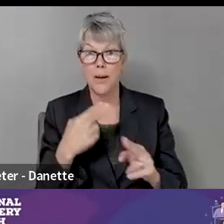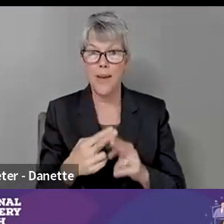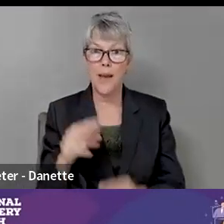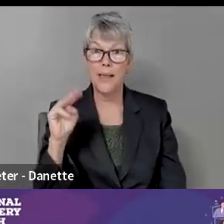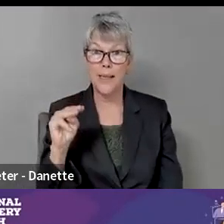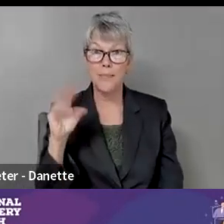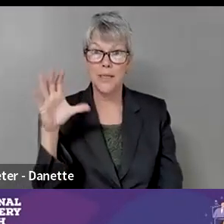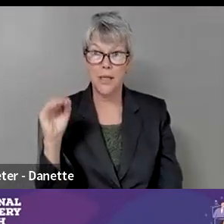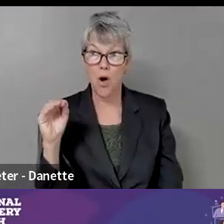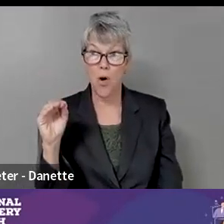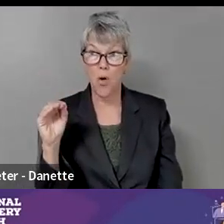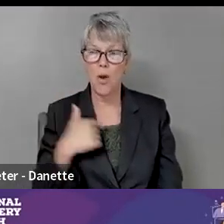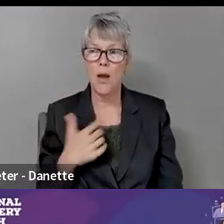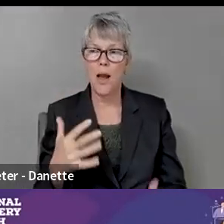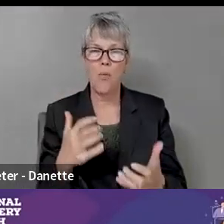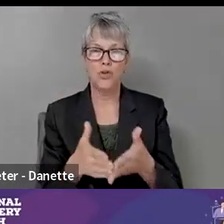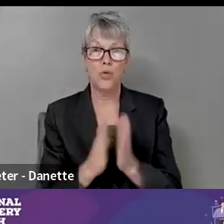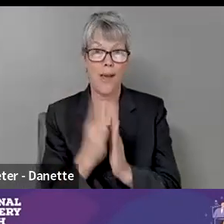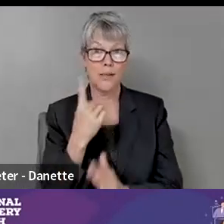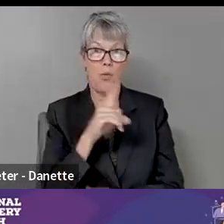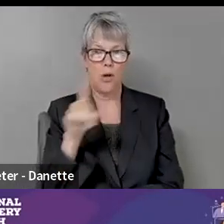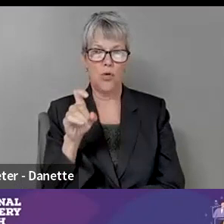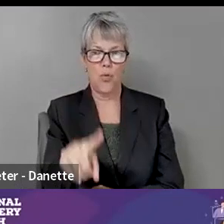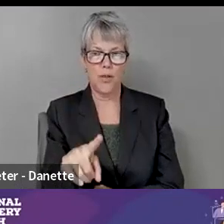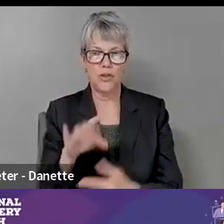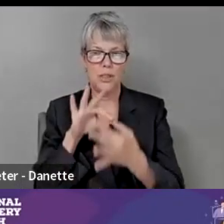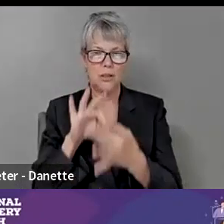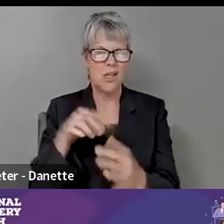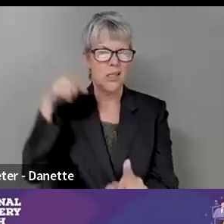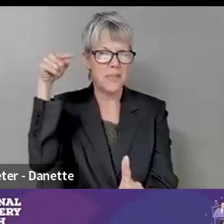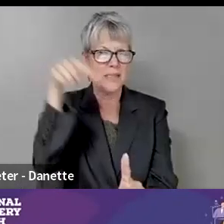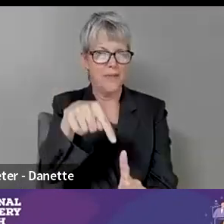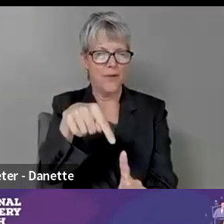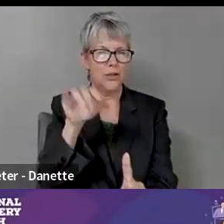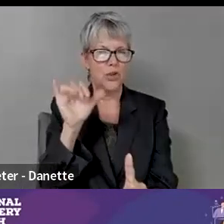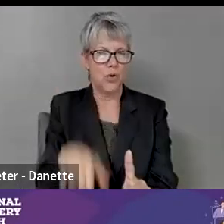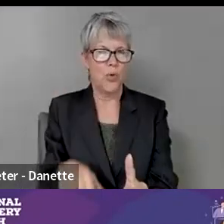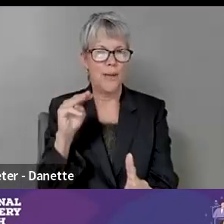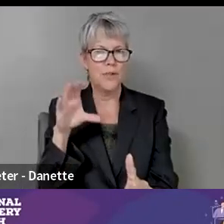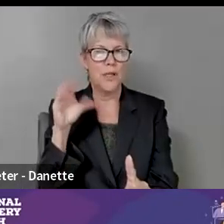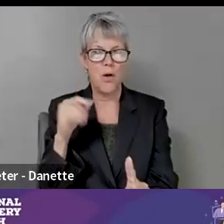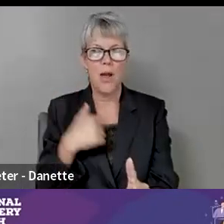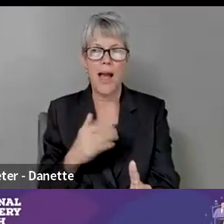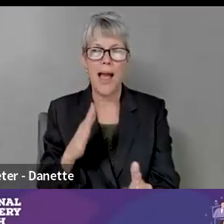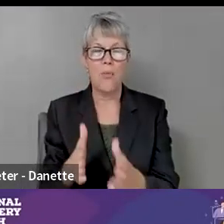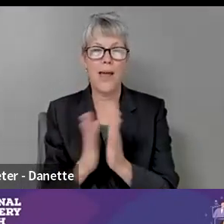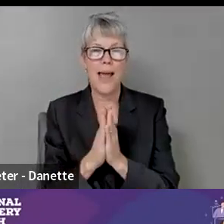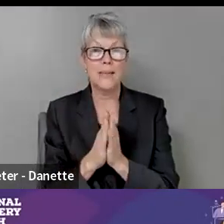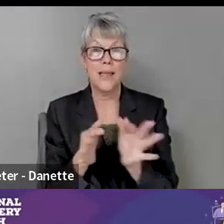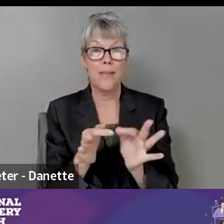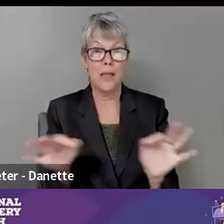Charles Rousseau (he/him): going to ask one of the questions specific to to that I'm. Just going to ask it. In the language of the question itself